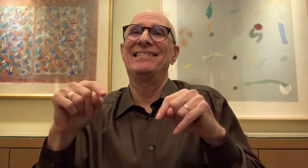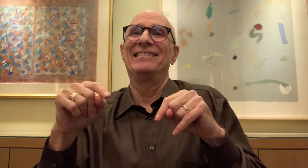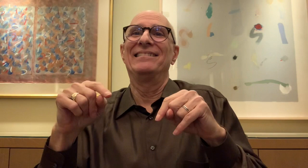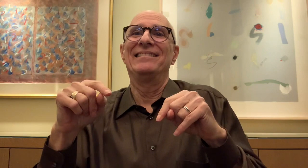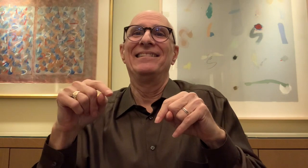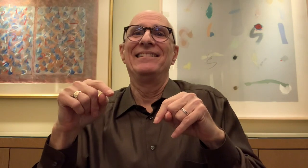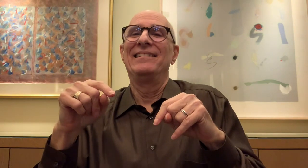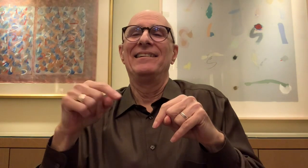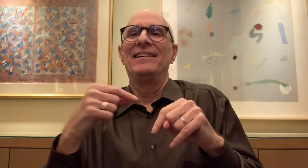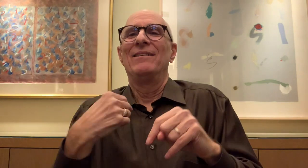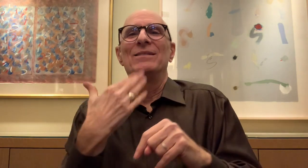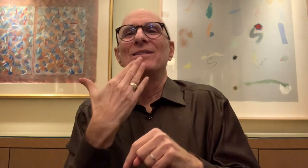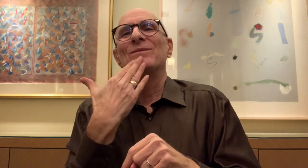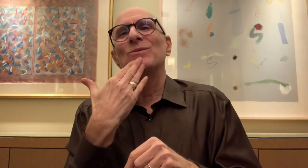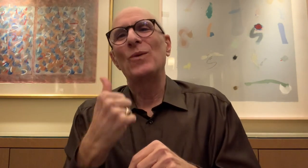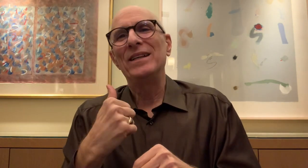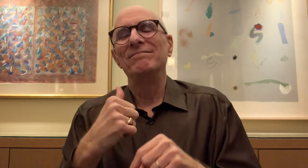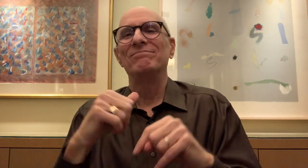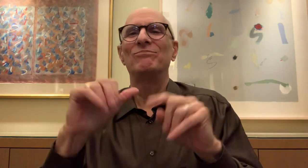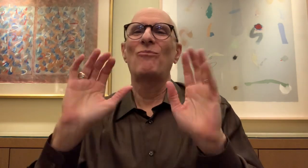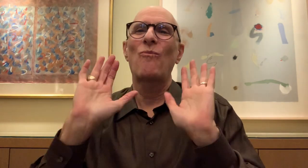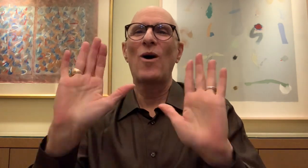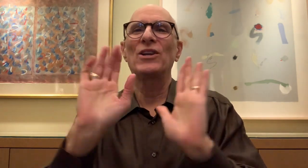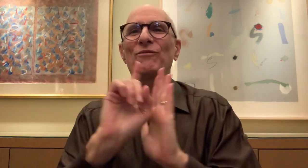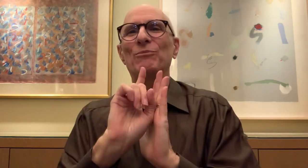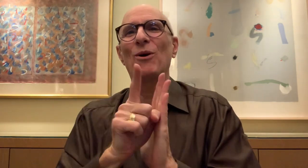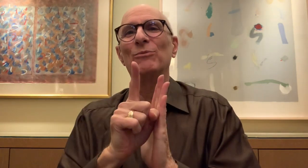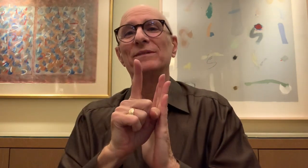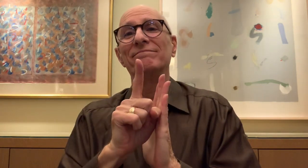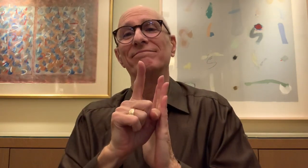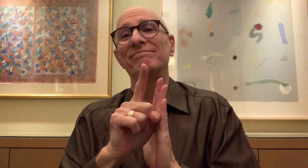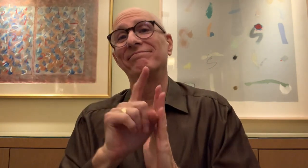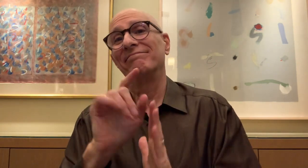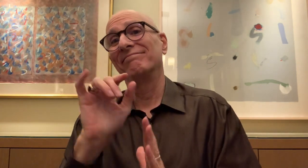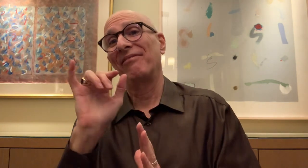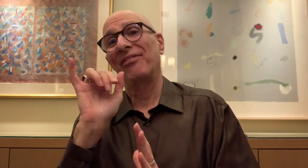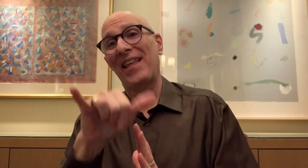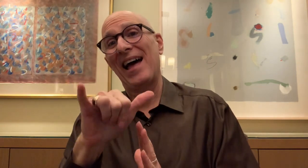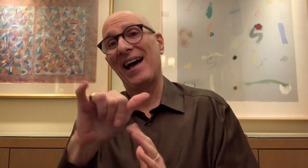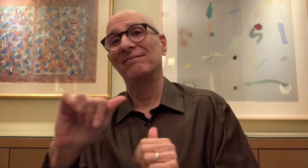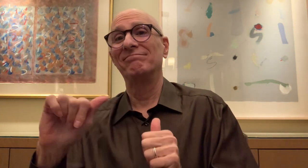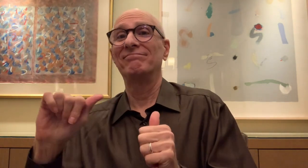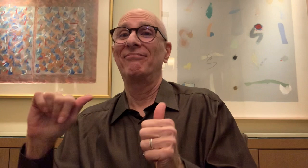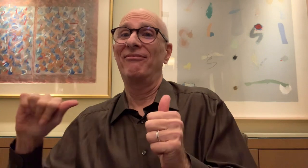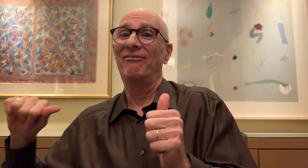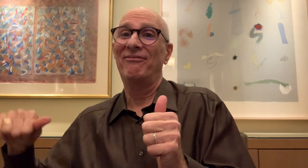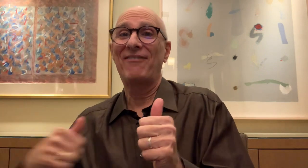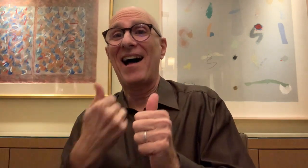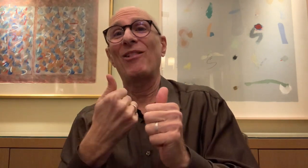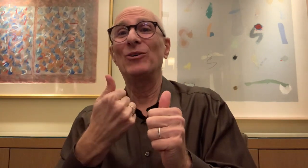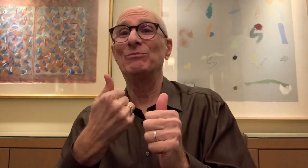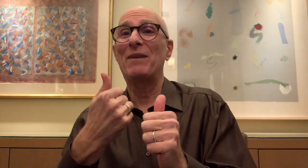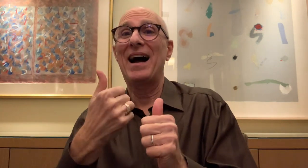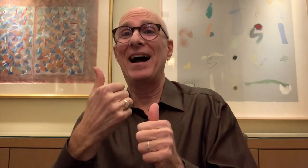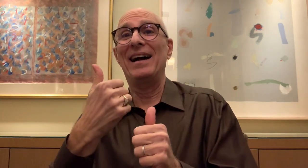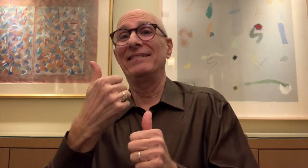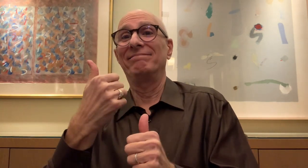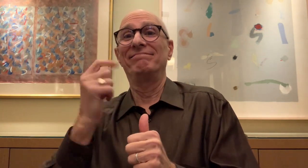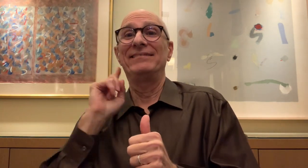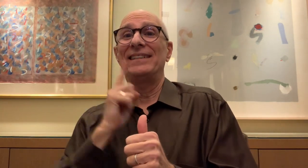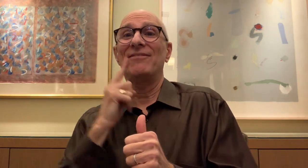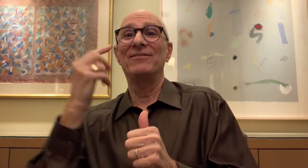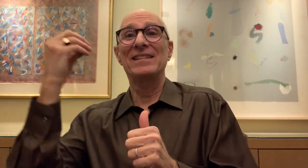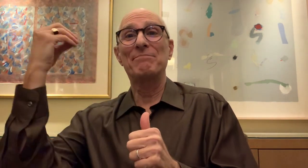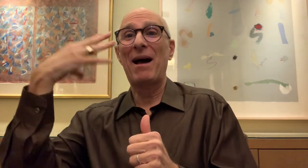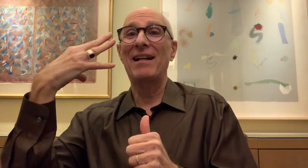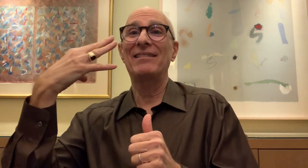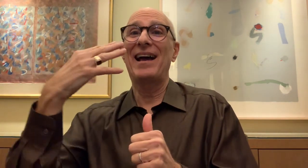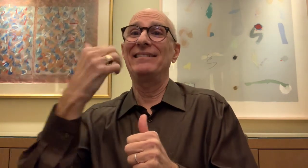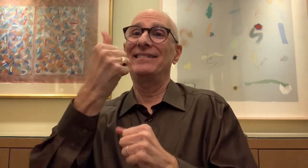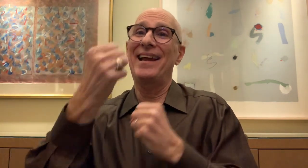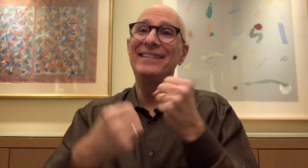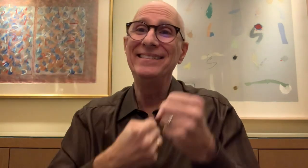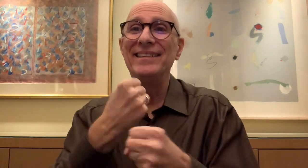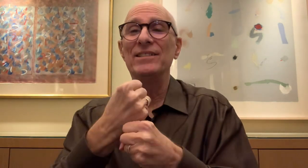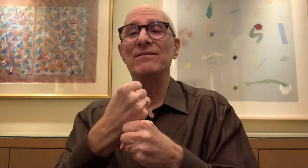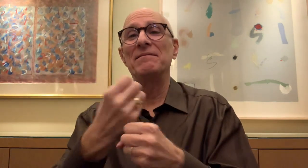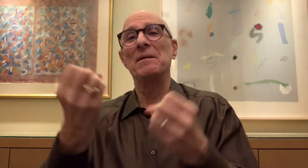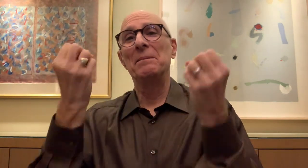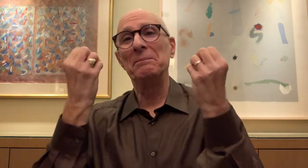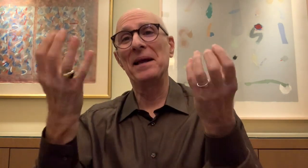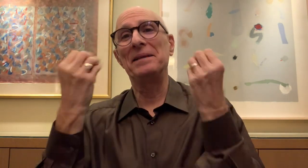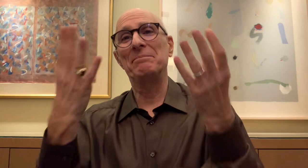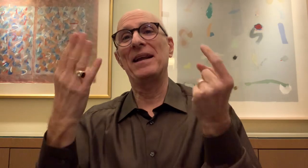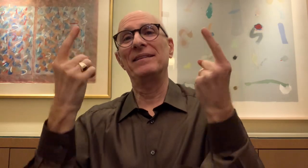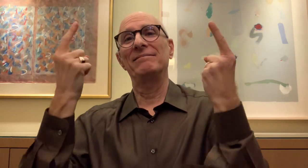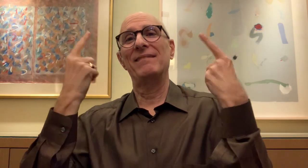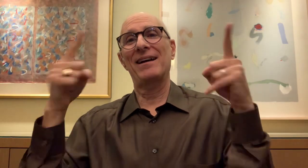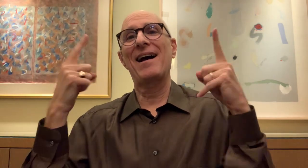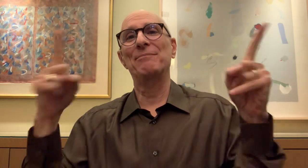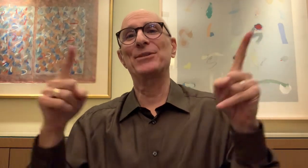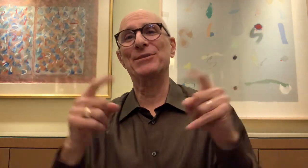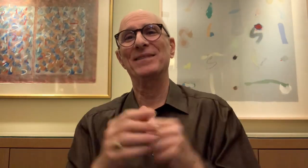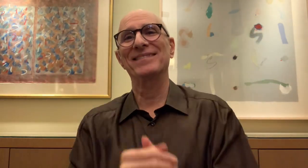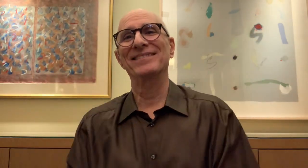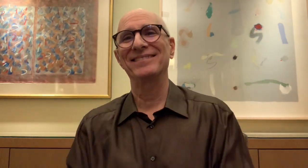It was a sweet and wonderful moment, with that, followed by Deaf Spotlight's 10 years of many accomplishments.